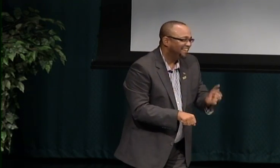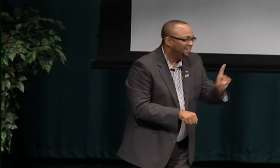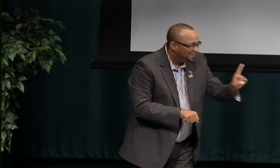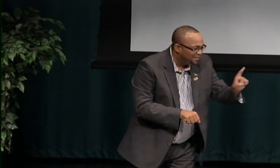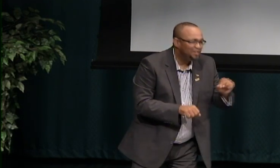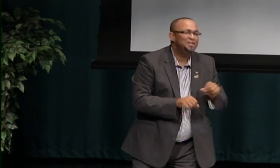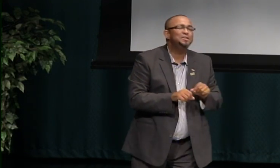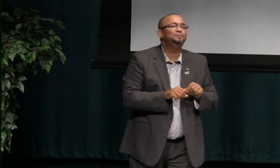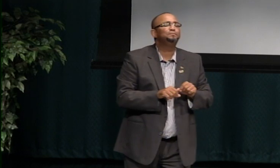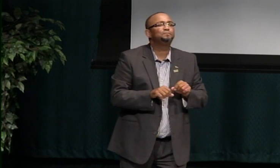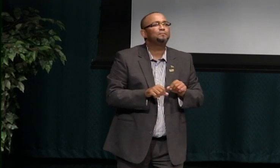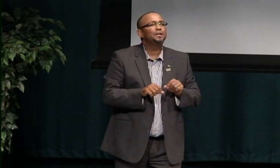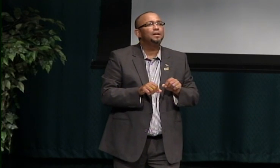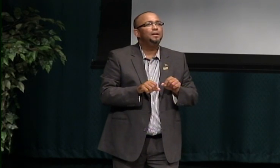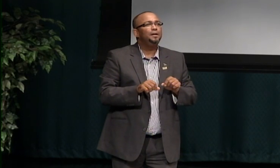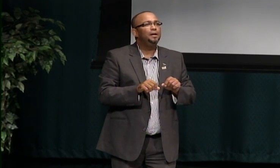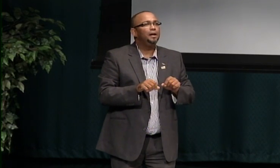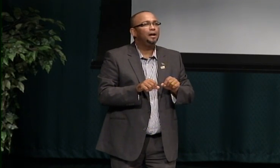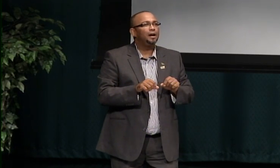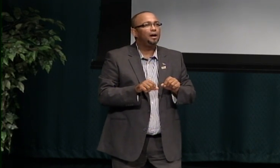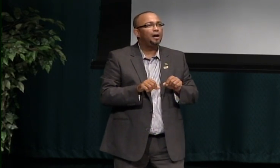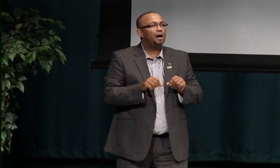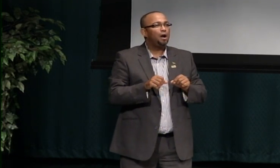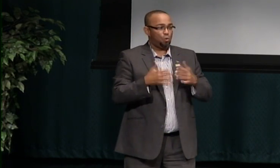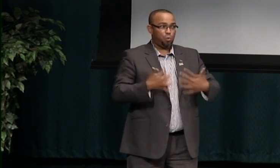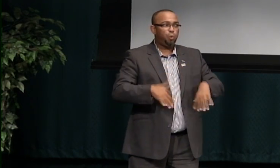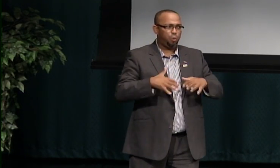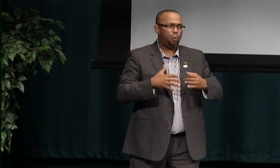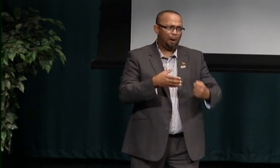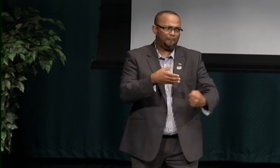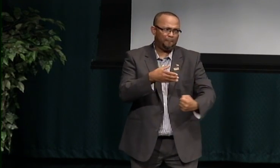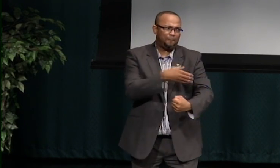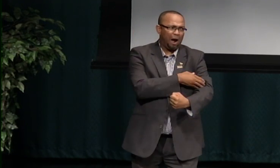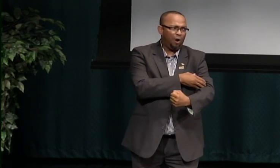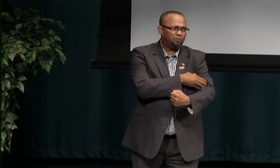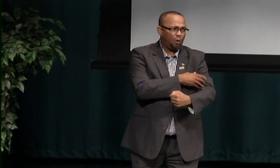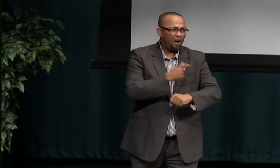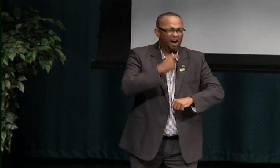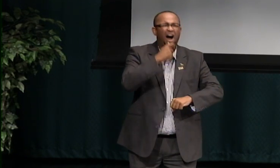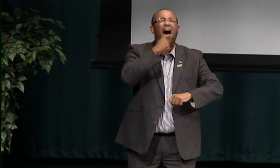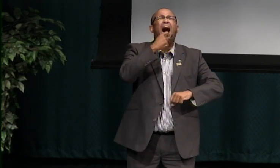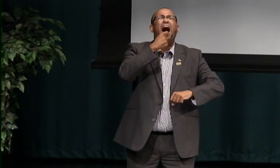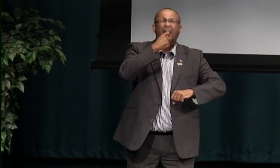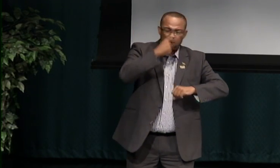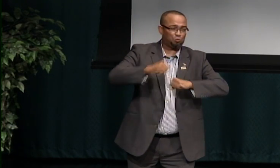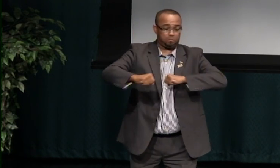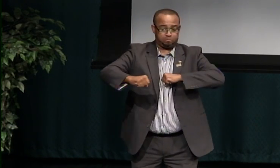So instead of doing that,